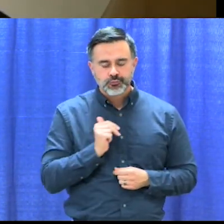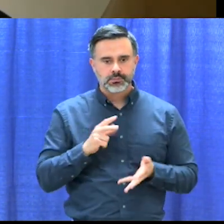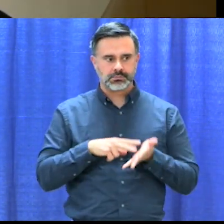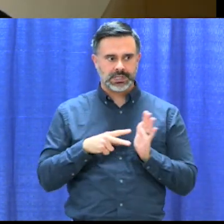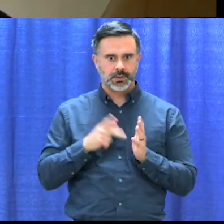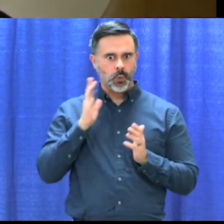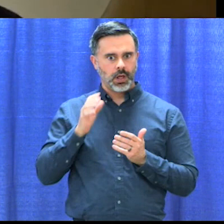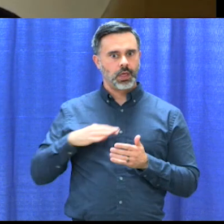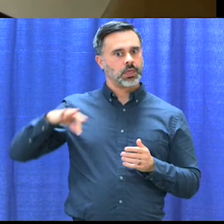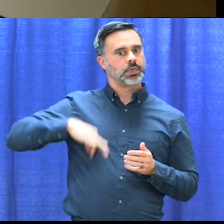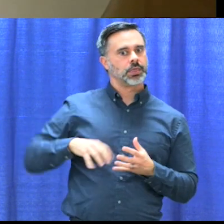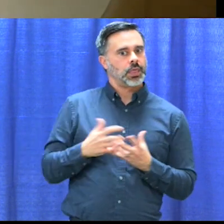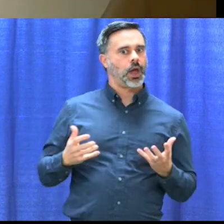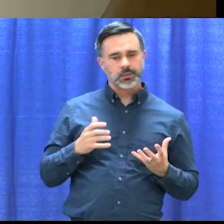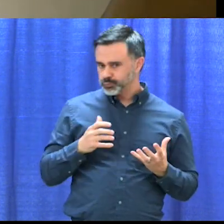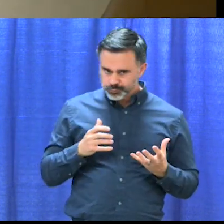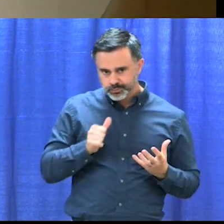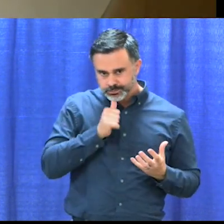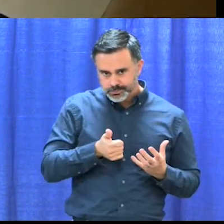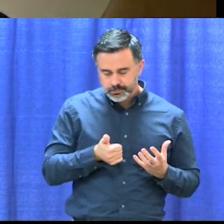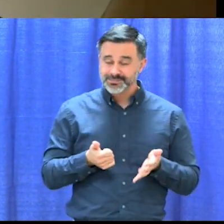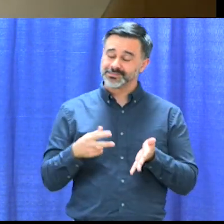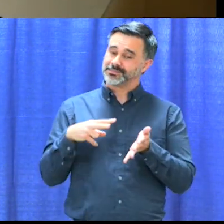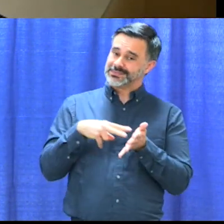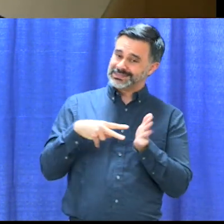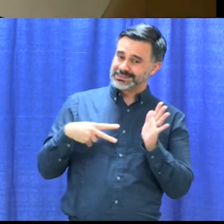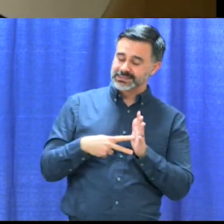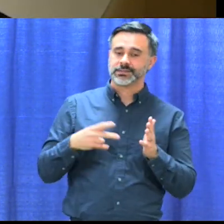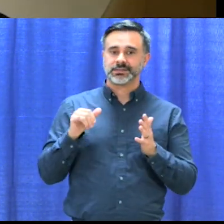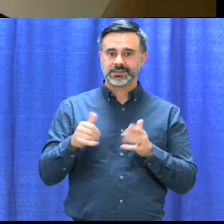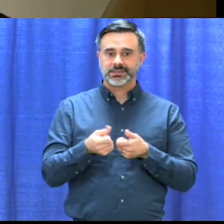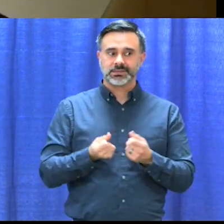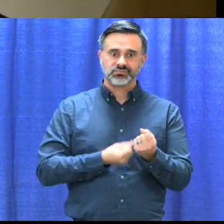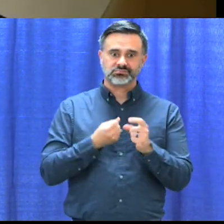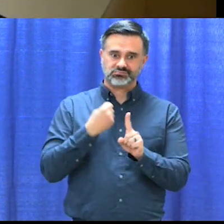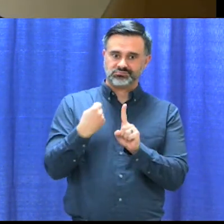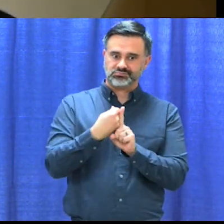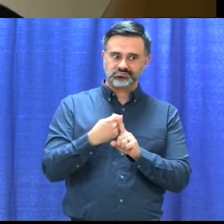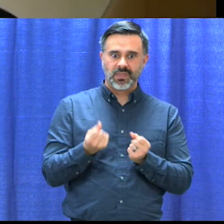And so therefore what that has done for us is it has limited the level of access for